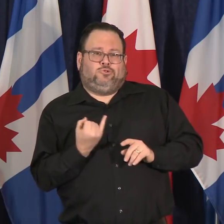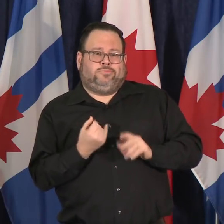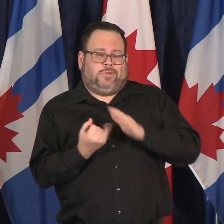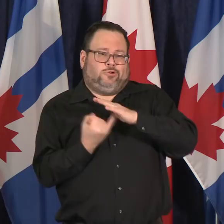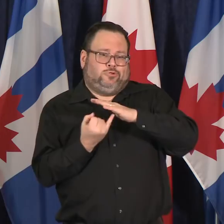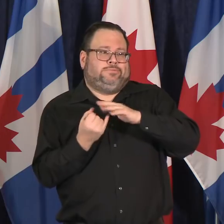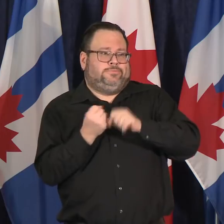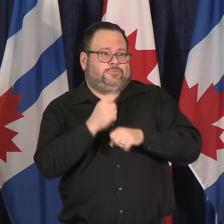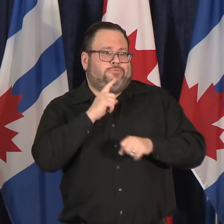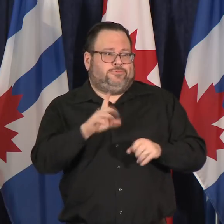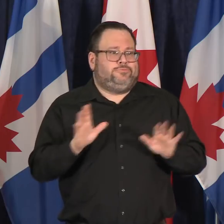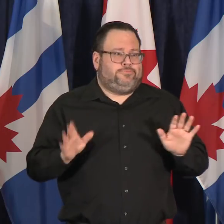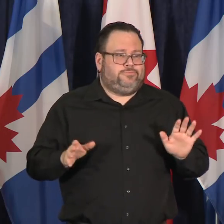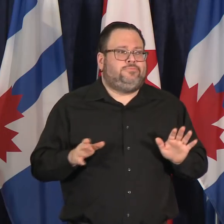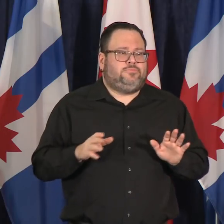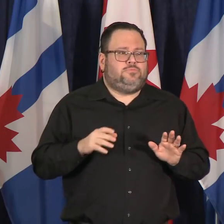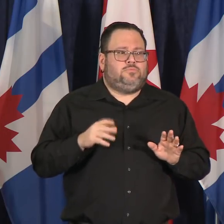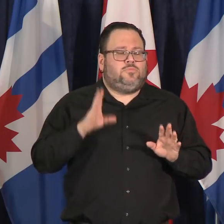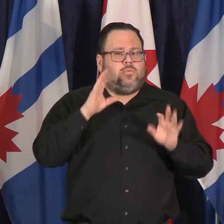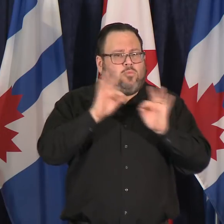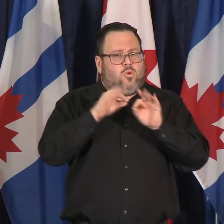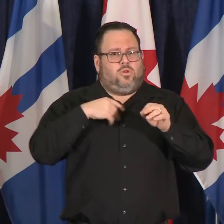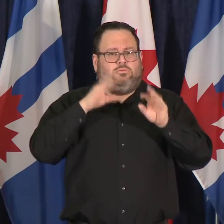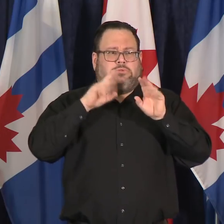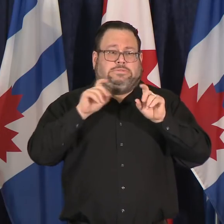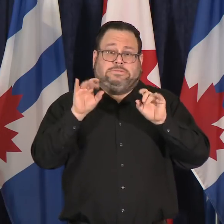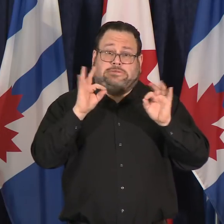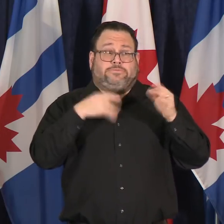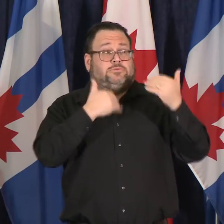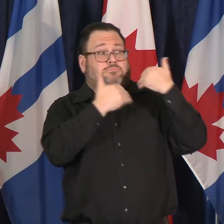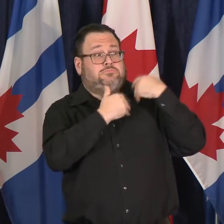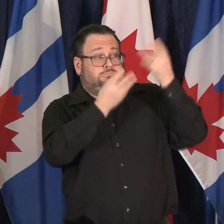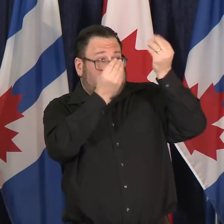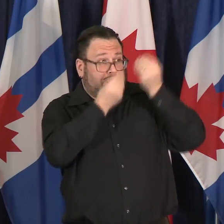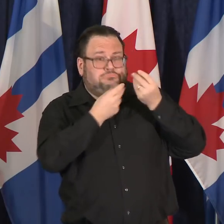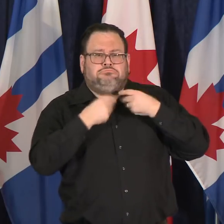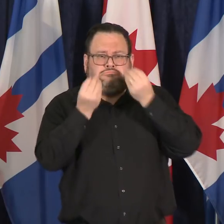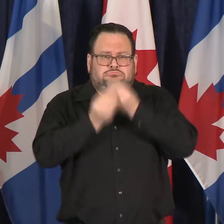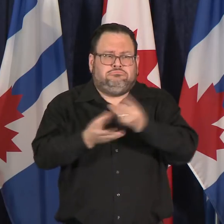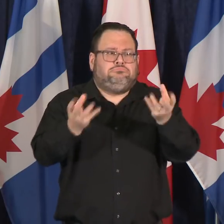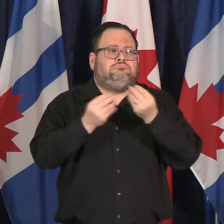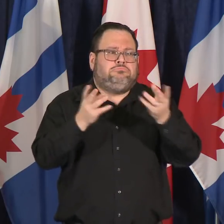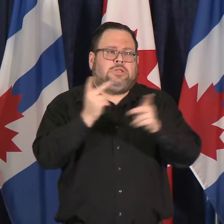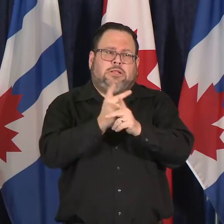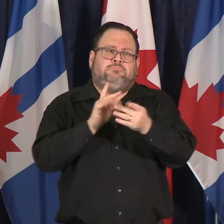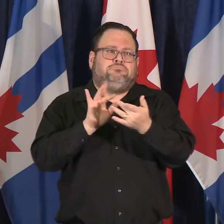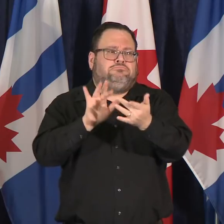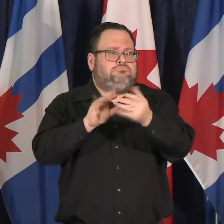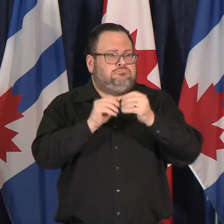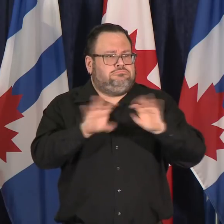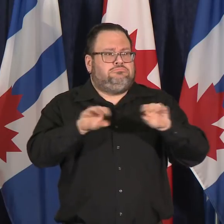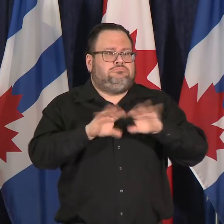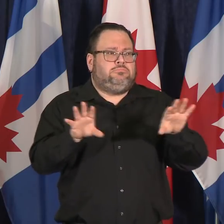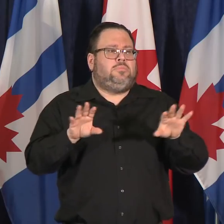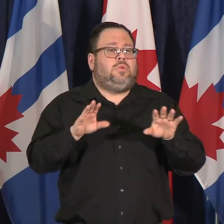jurisdictions when you have increasing community transmission that becomes less